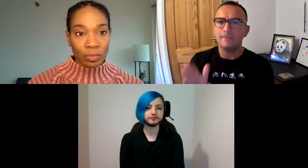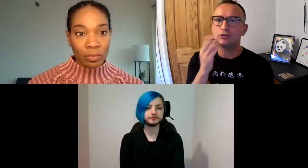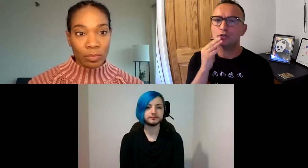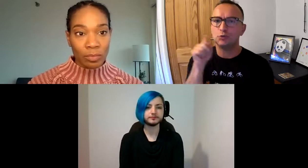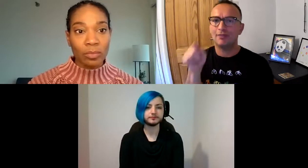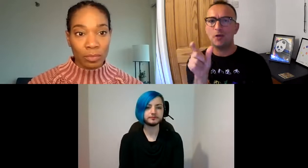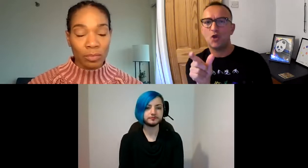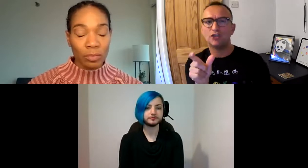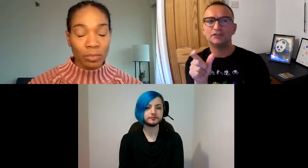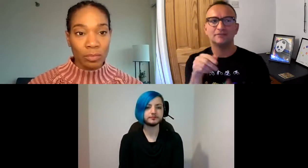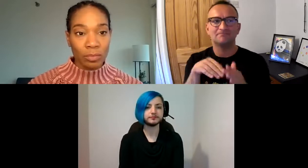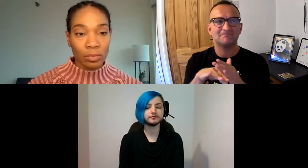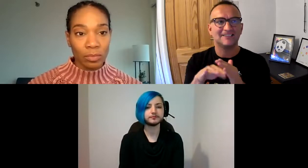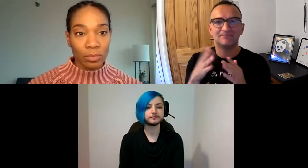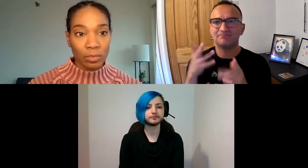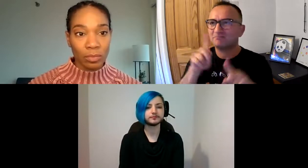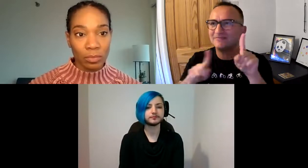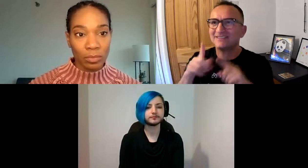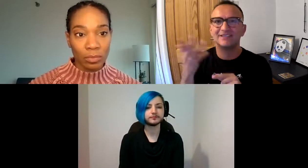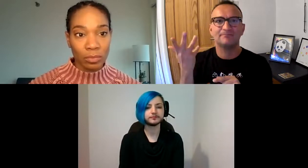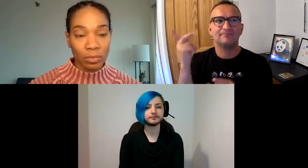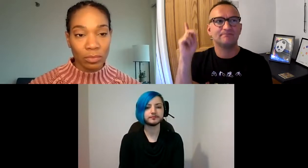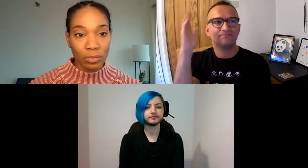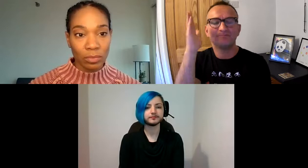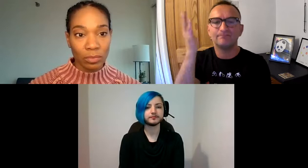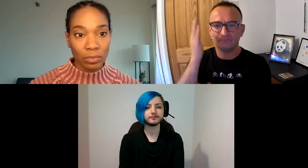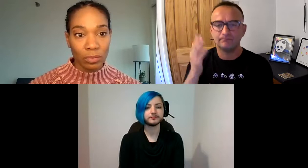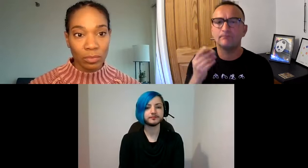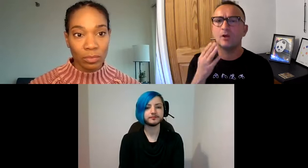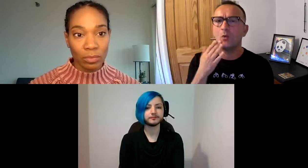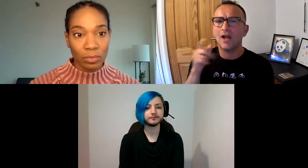it maybe a new term that is not familiar to them is